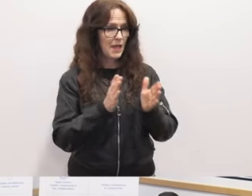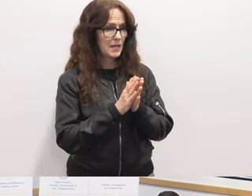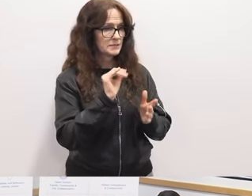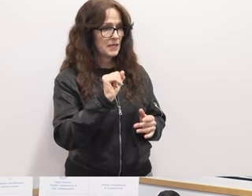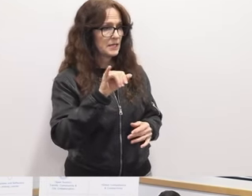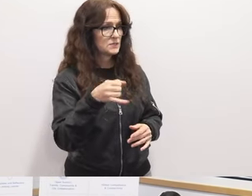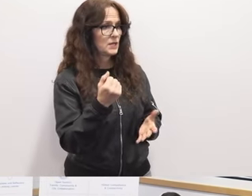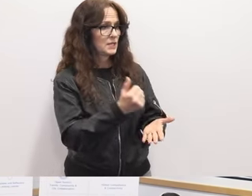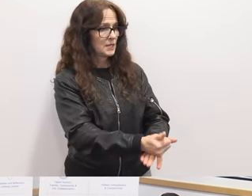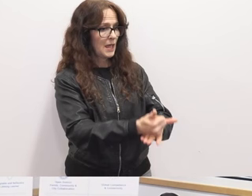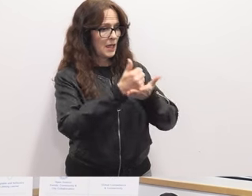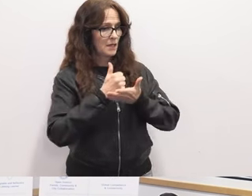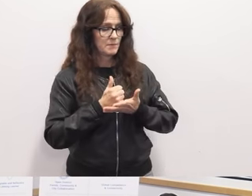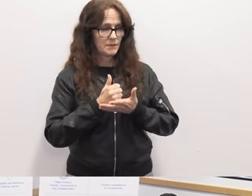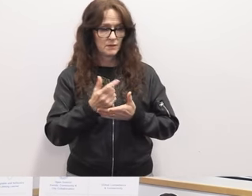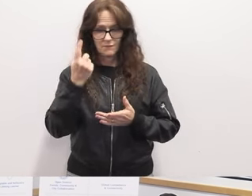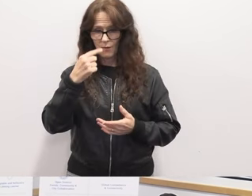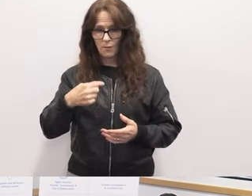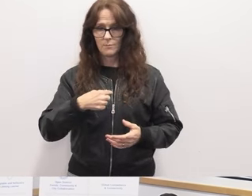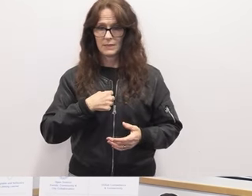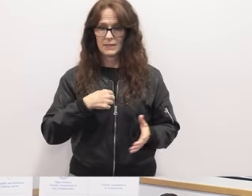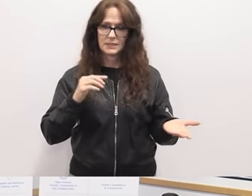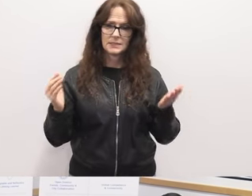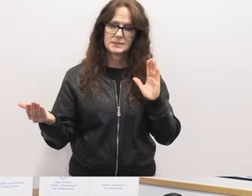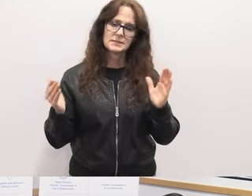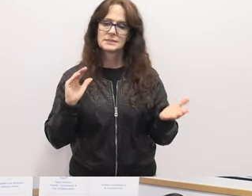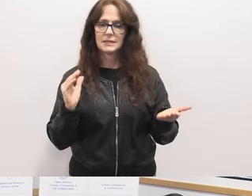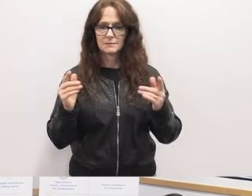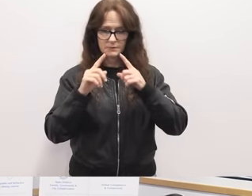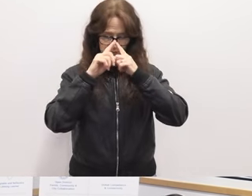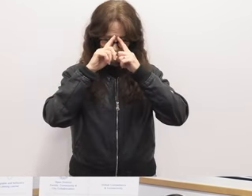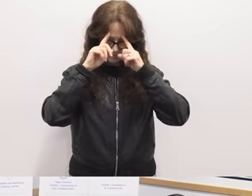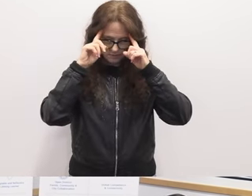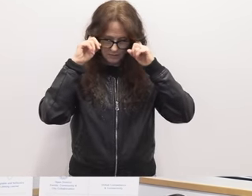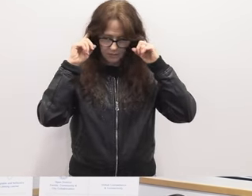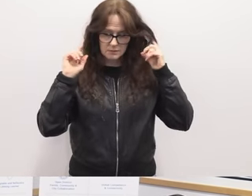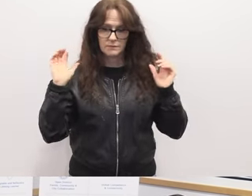because to me it seems like we are all unanimous